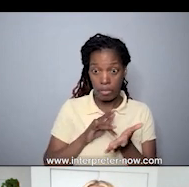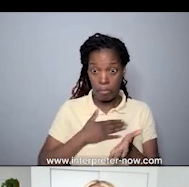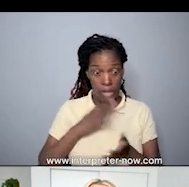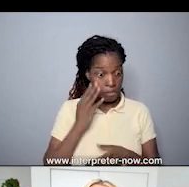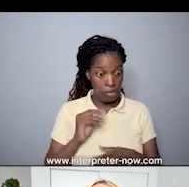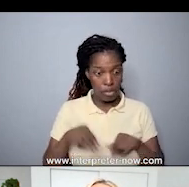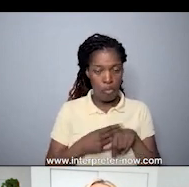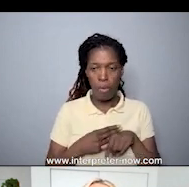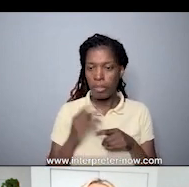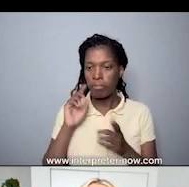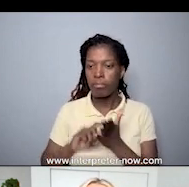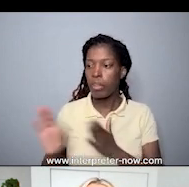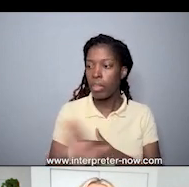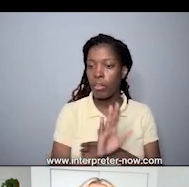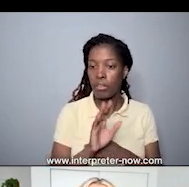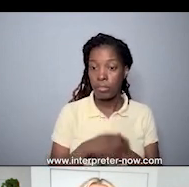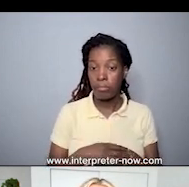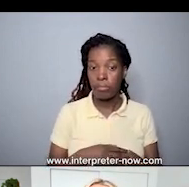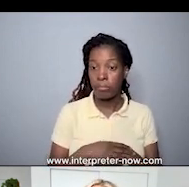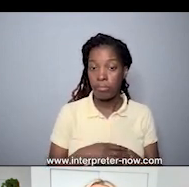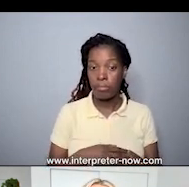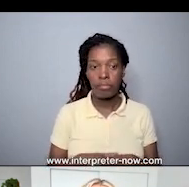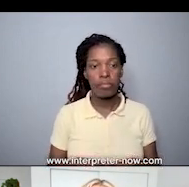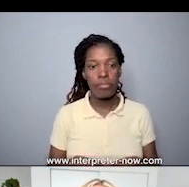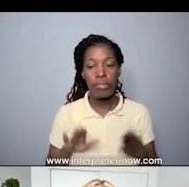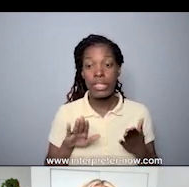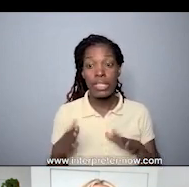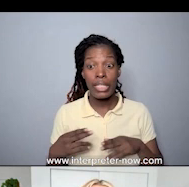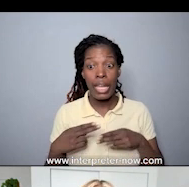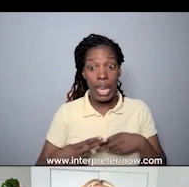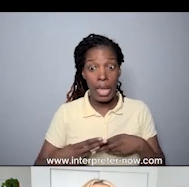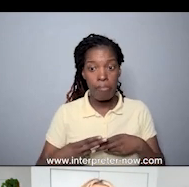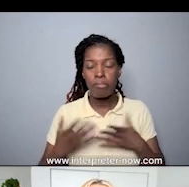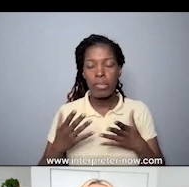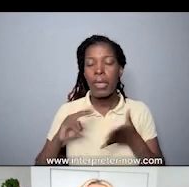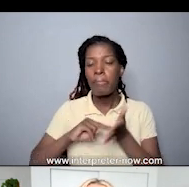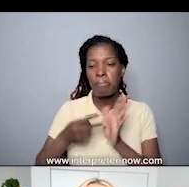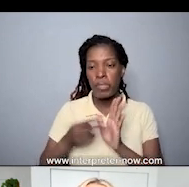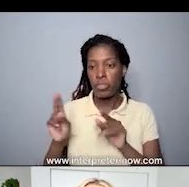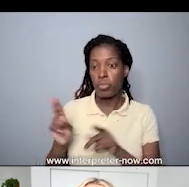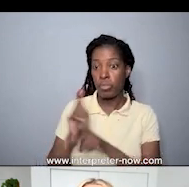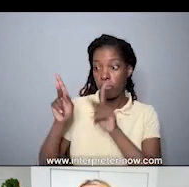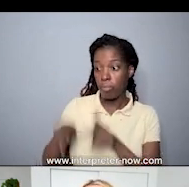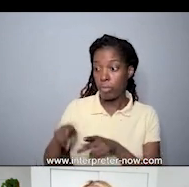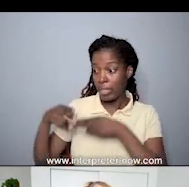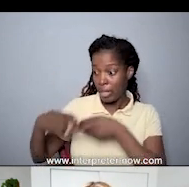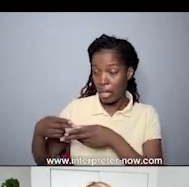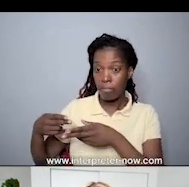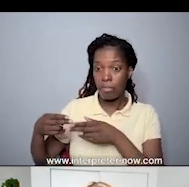de-center your experience as the norm. Dead-naming. Dead-naming is using somebody's name they were assigned at birth, rather than their